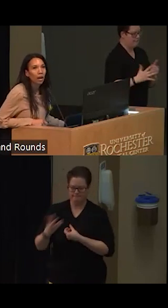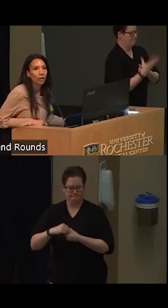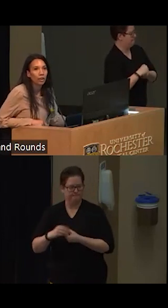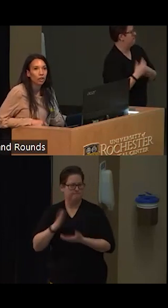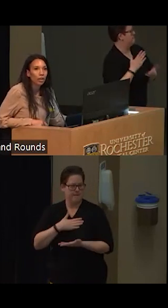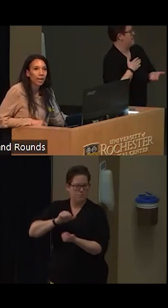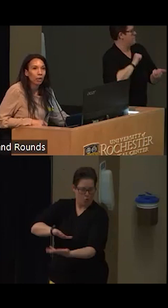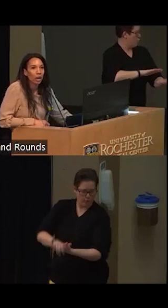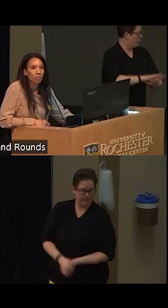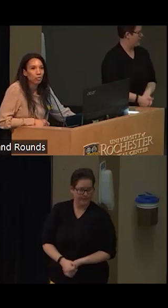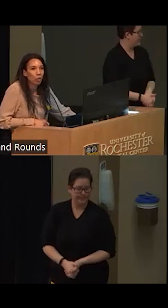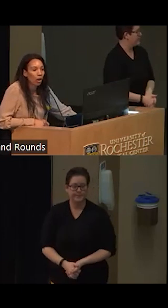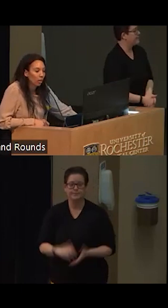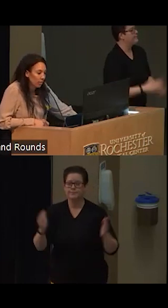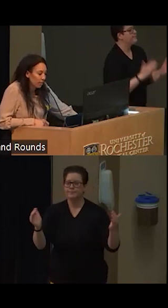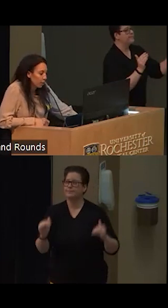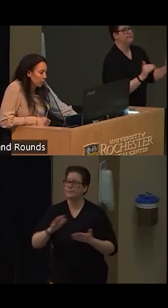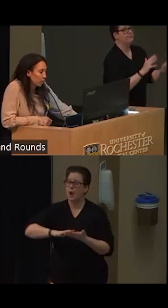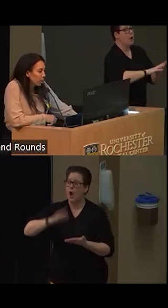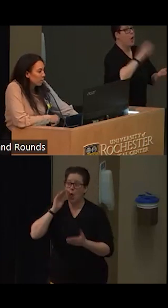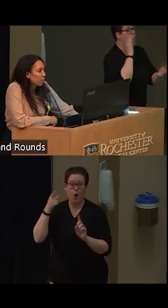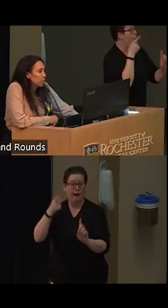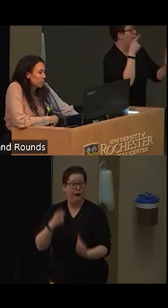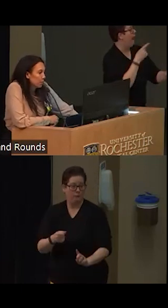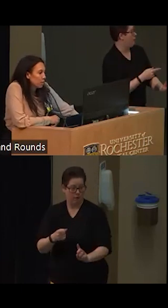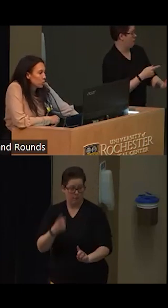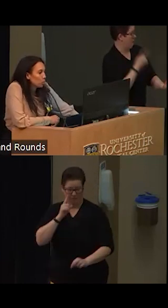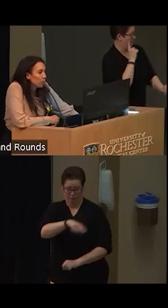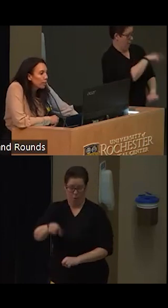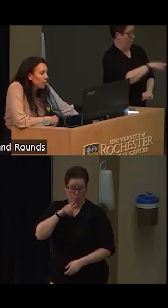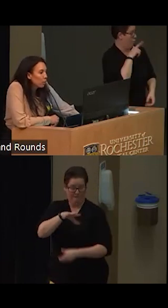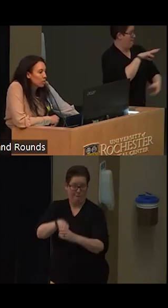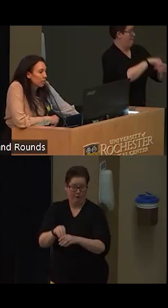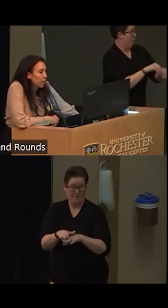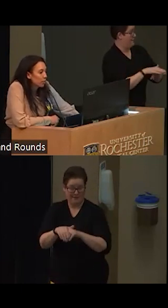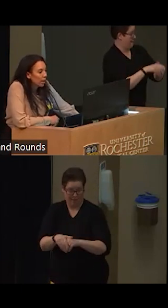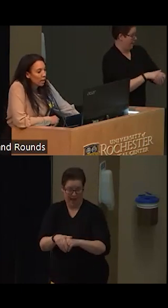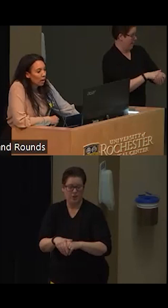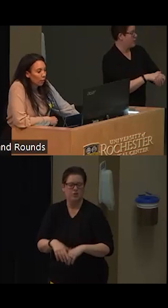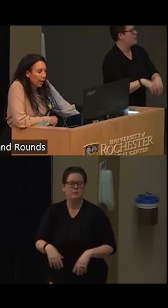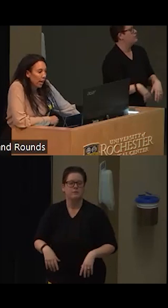our learning outcomes for all of our participants really was around all right